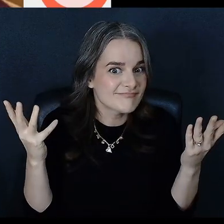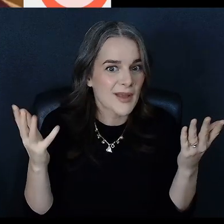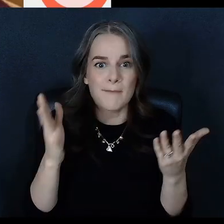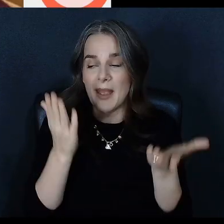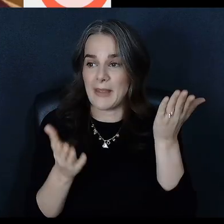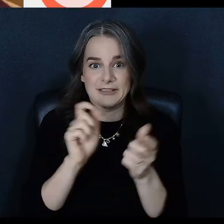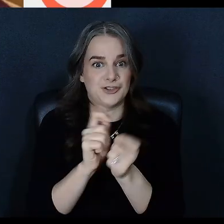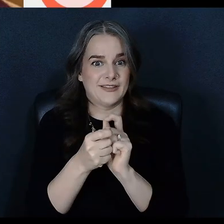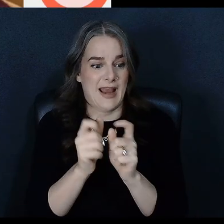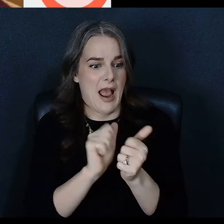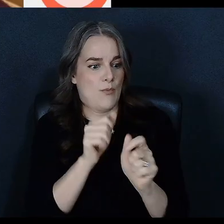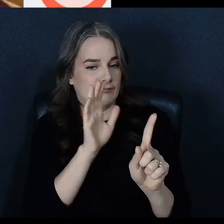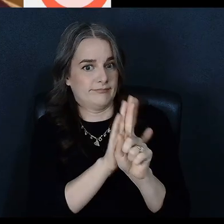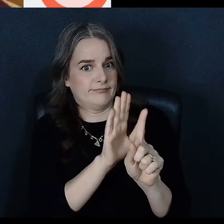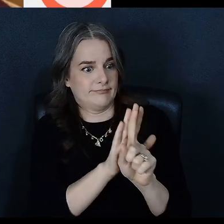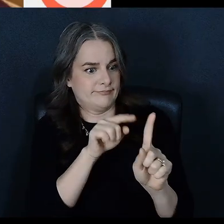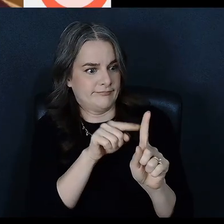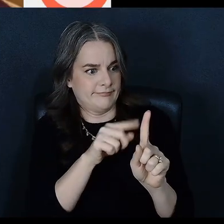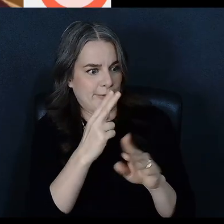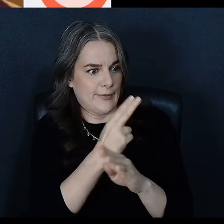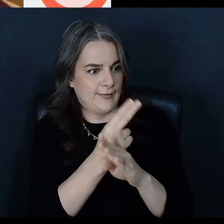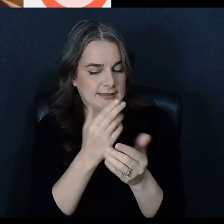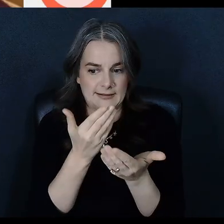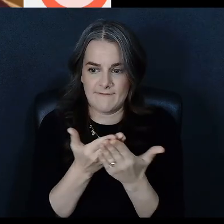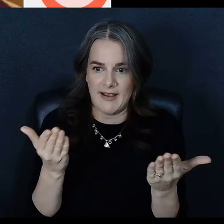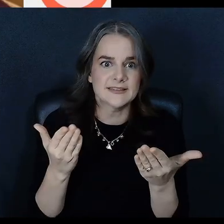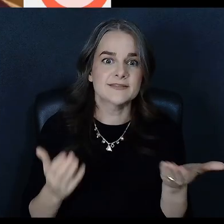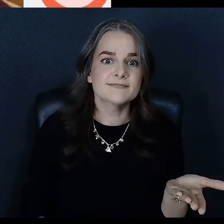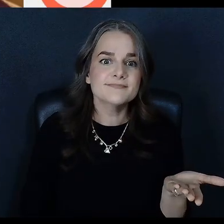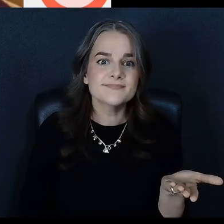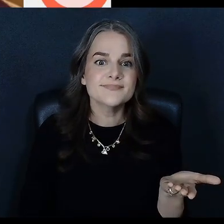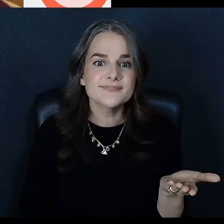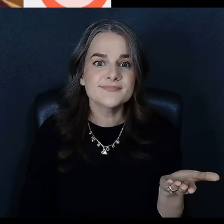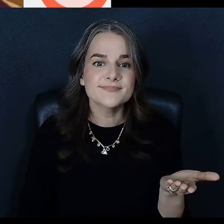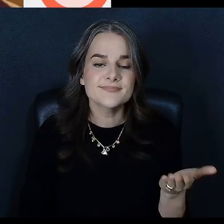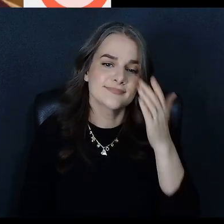One of my other considerations I always like to remind people is touch devices